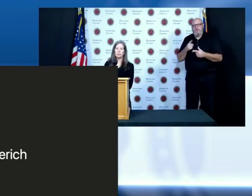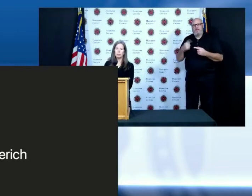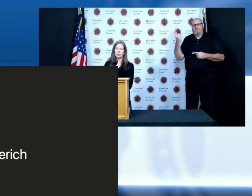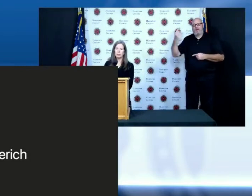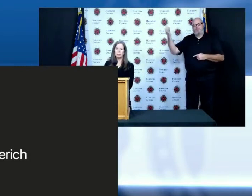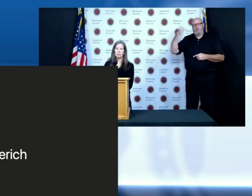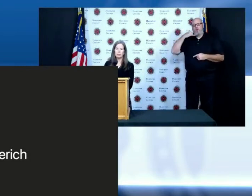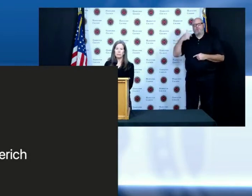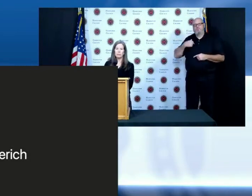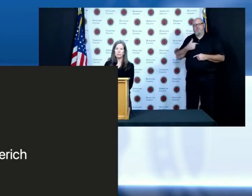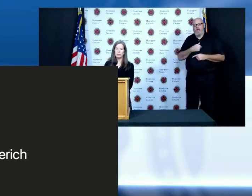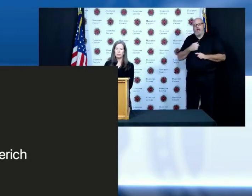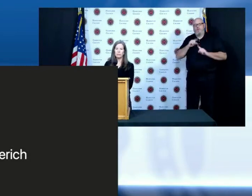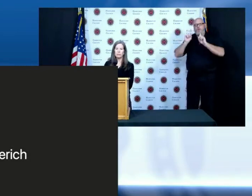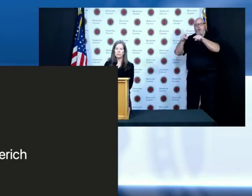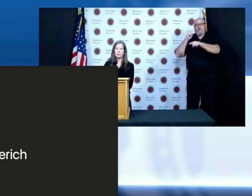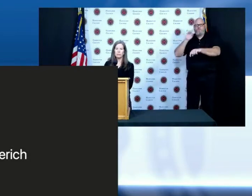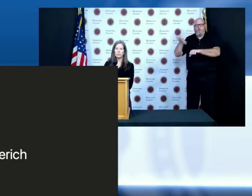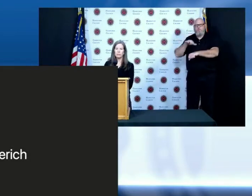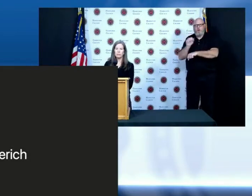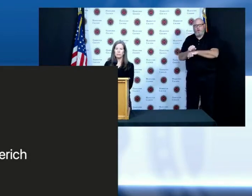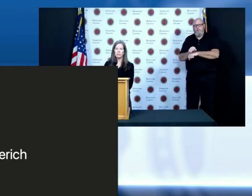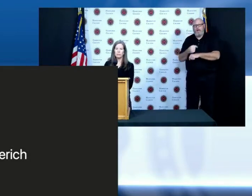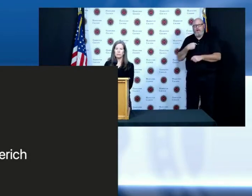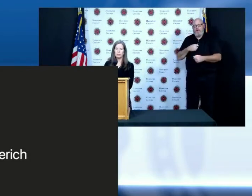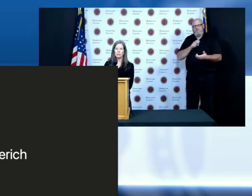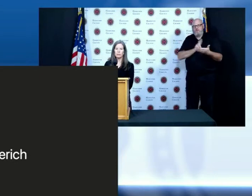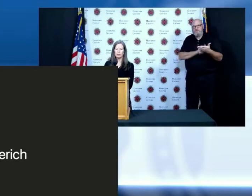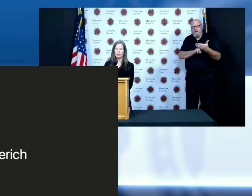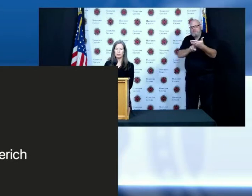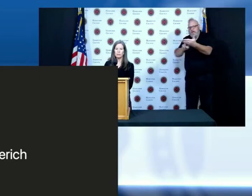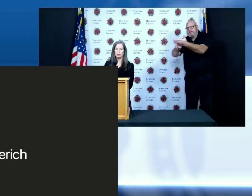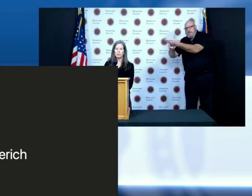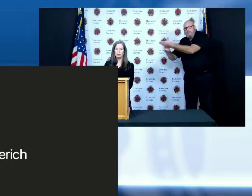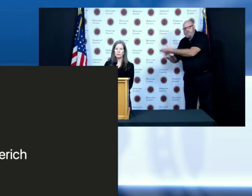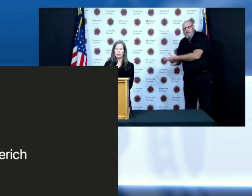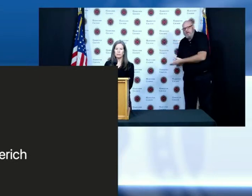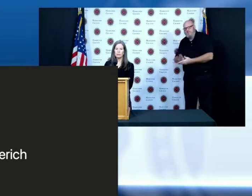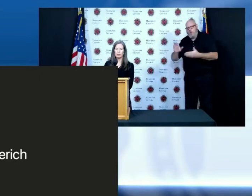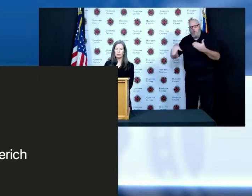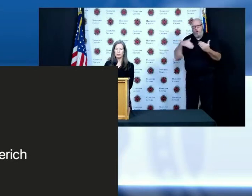argue that we're trying to simplify it as much as we can and I will tell you this the 211 number